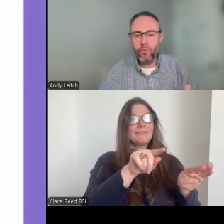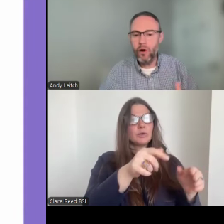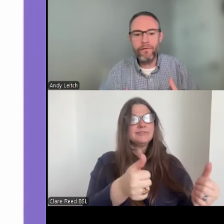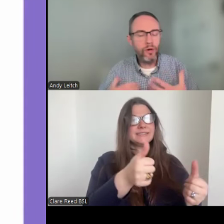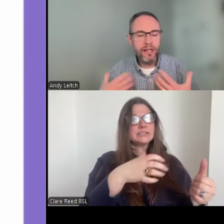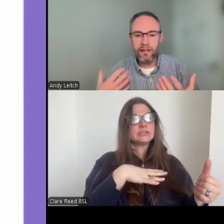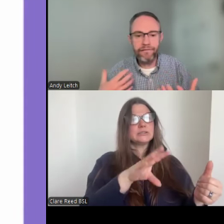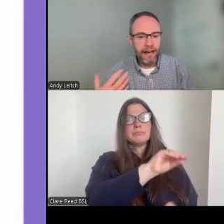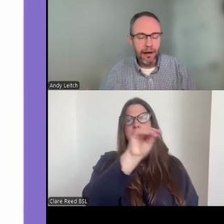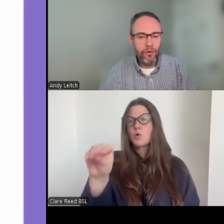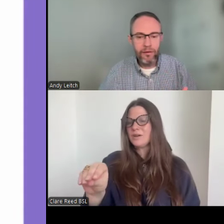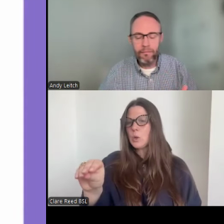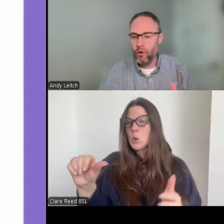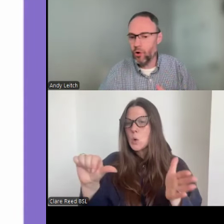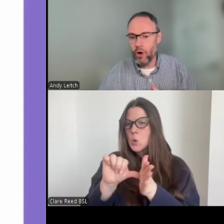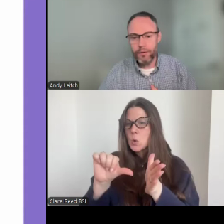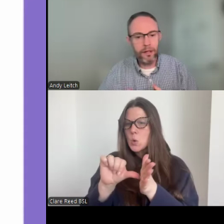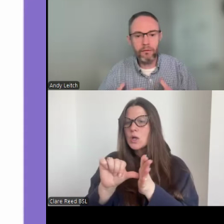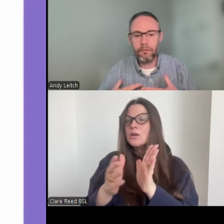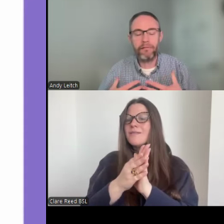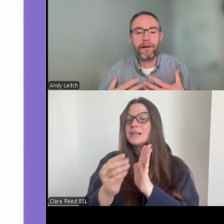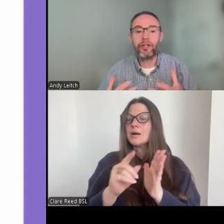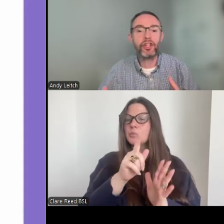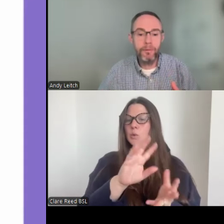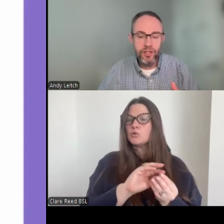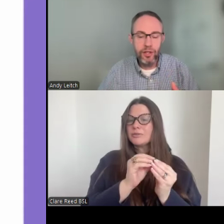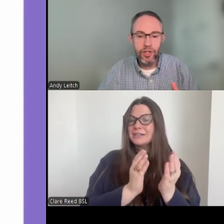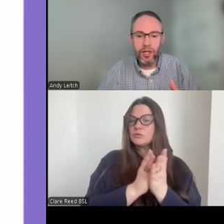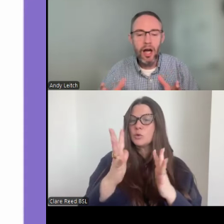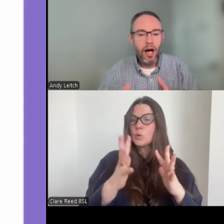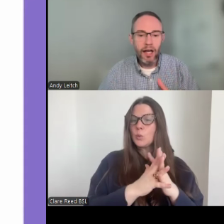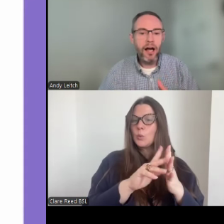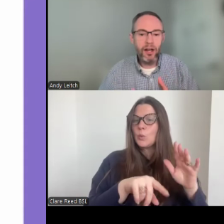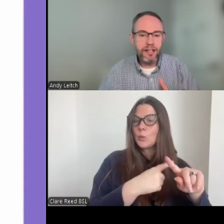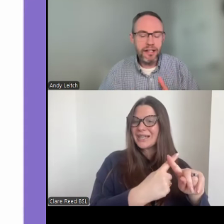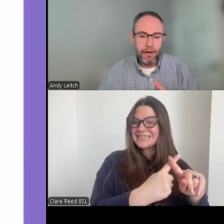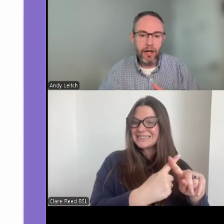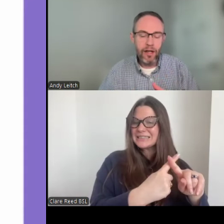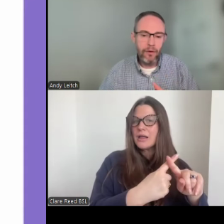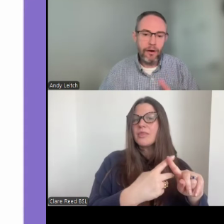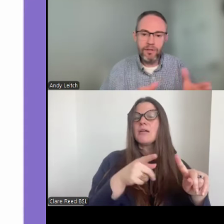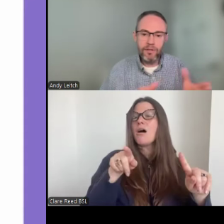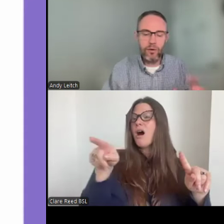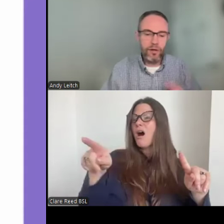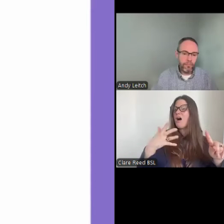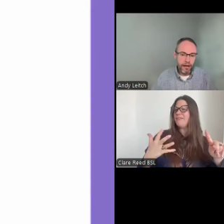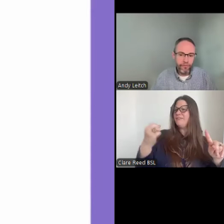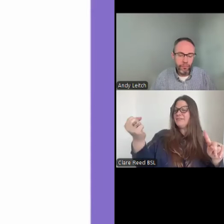and for whatever reason, I fell out with them or I found a cheaper solution. I can't easily migrate that website to another platform.